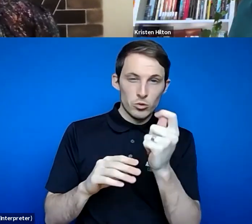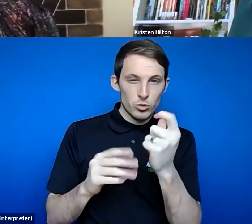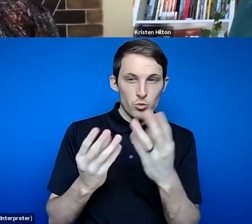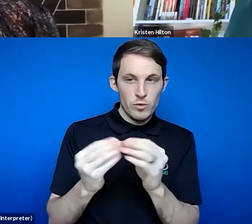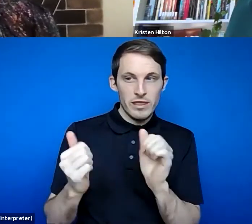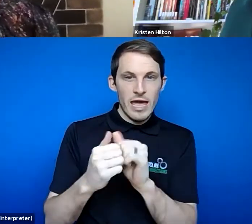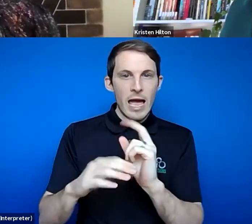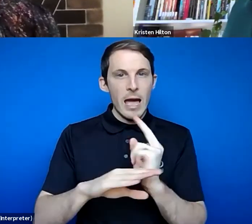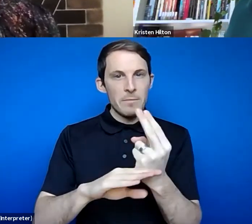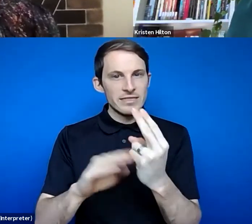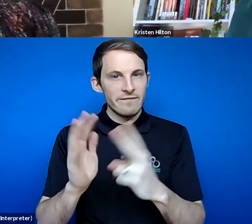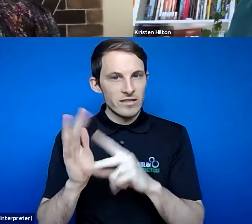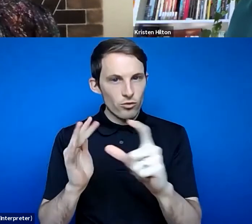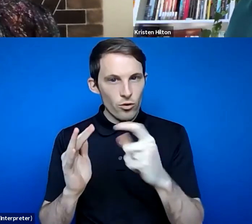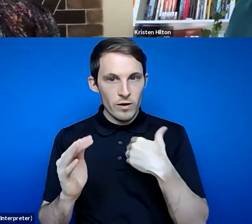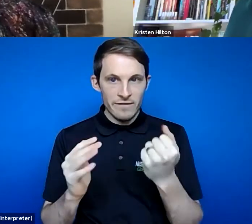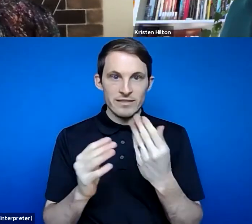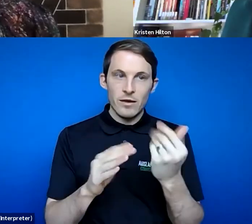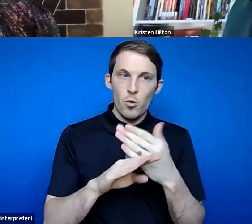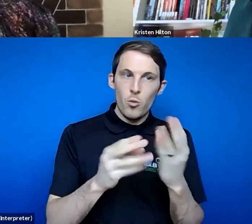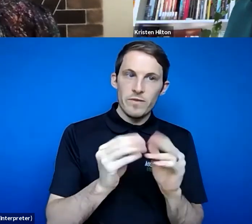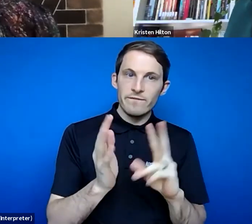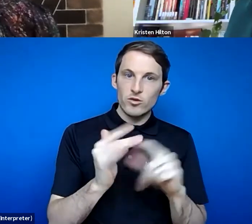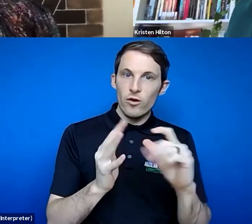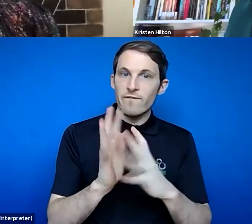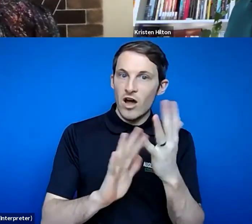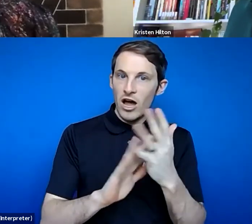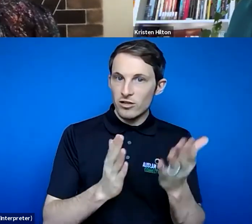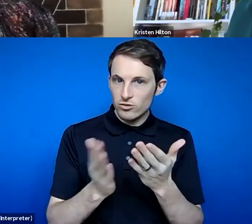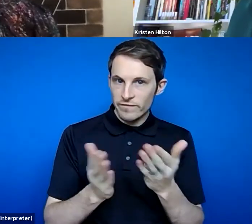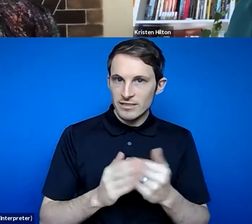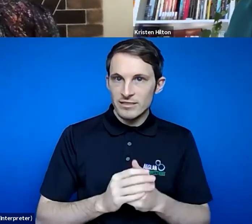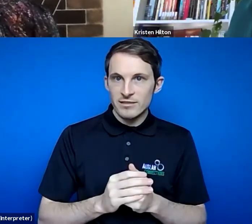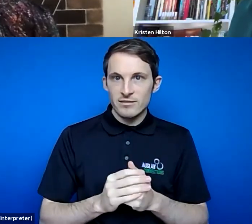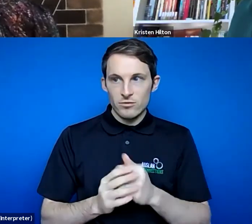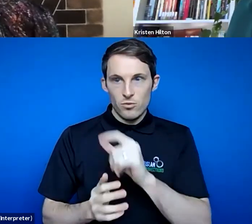we have done some work with Victoria Fire Services, all incredibly important organisations